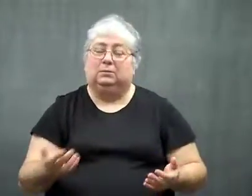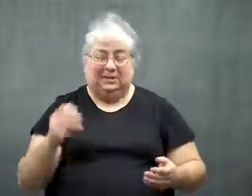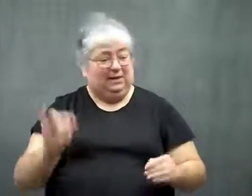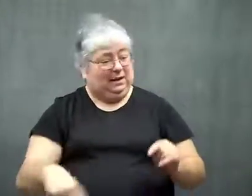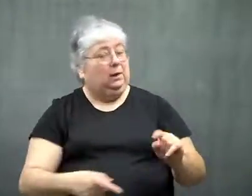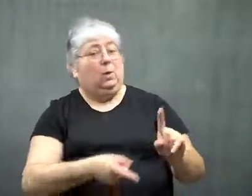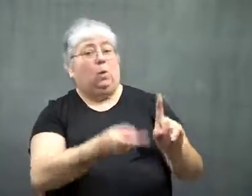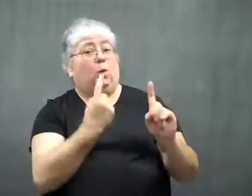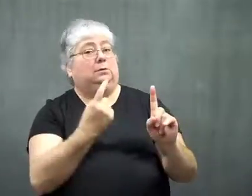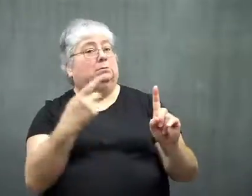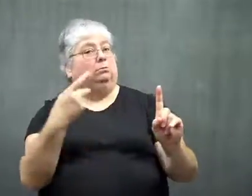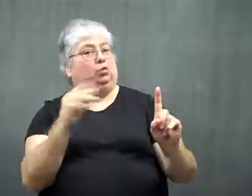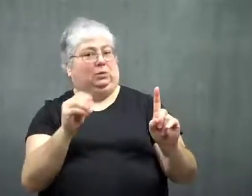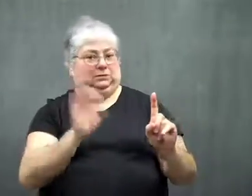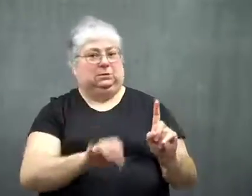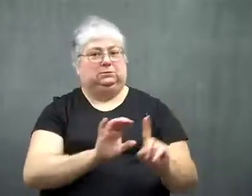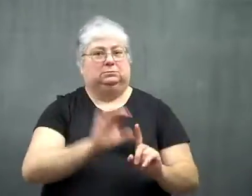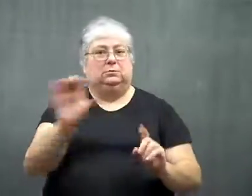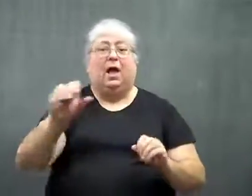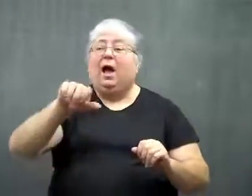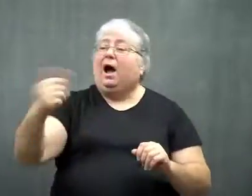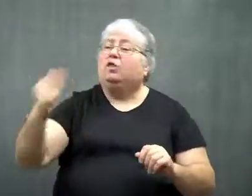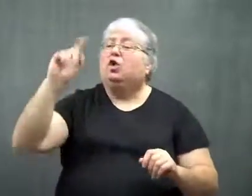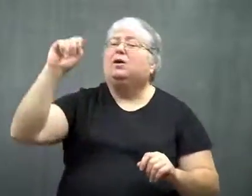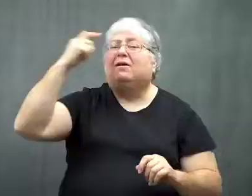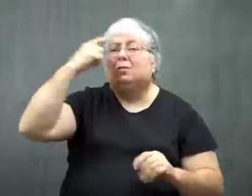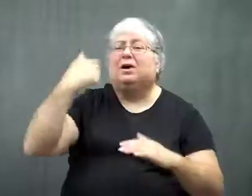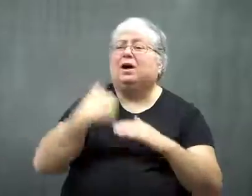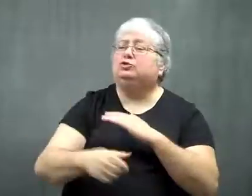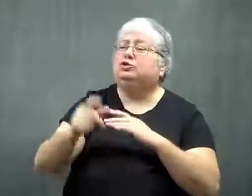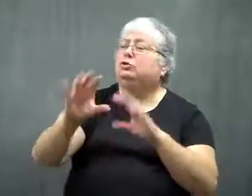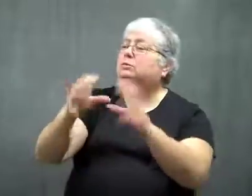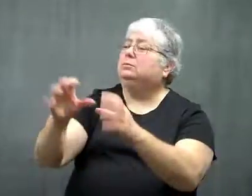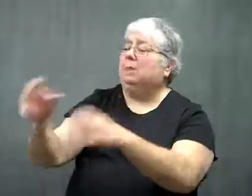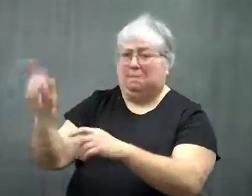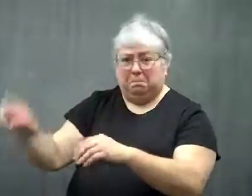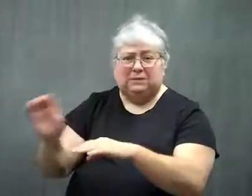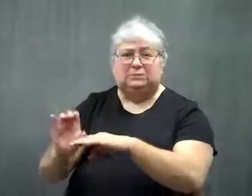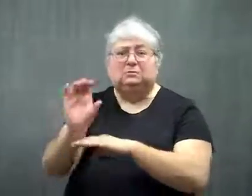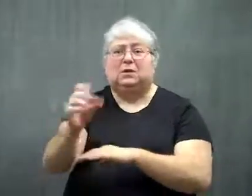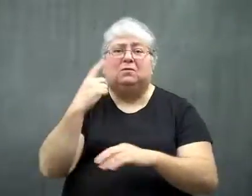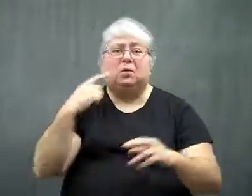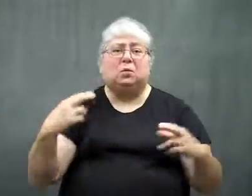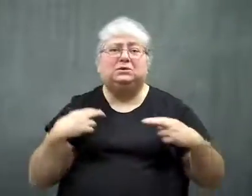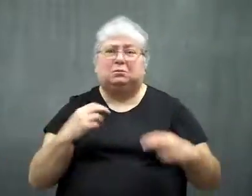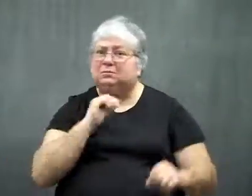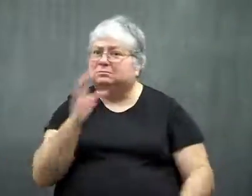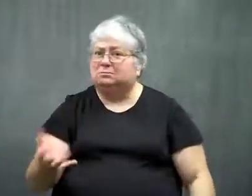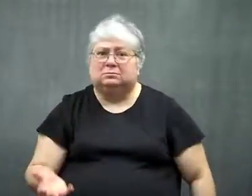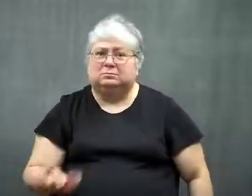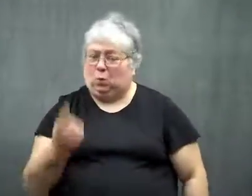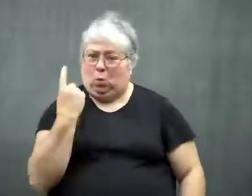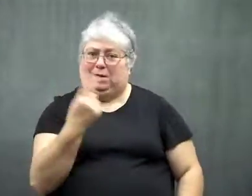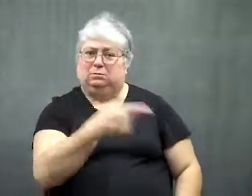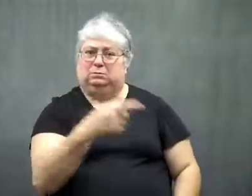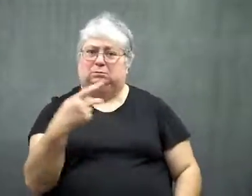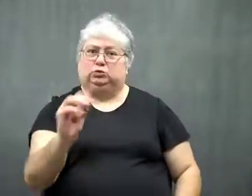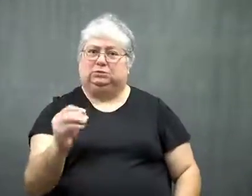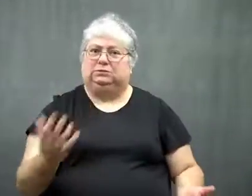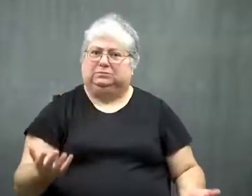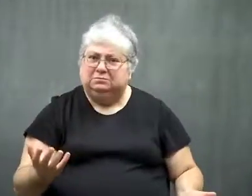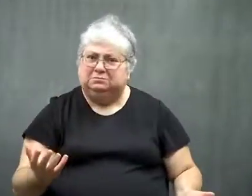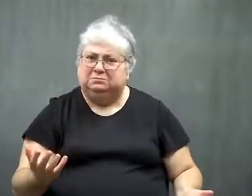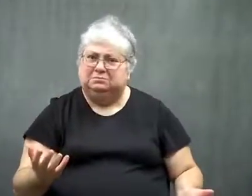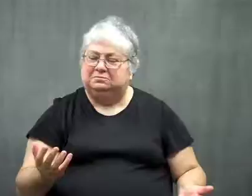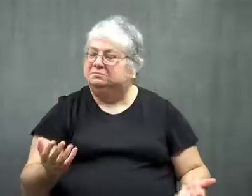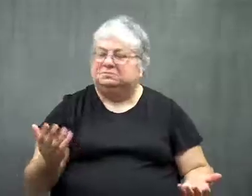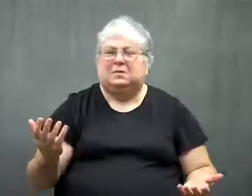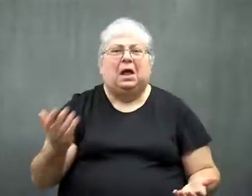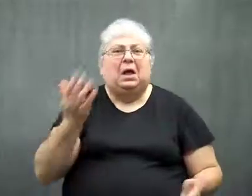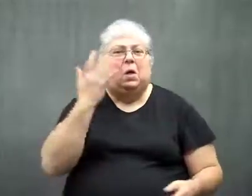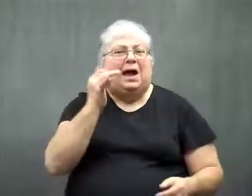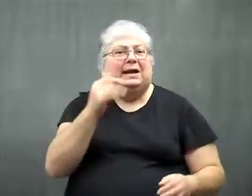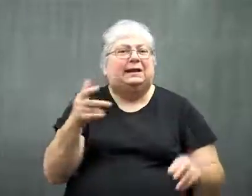The Postal Service is the only agency require to pay this. No other governmental agency has to pay.